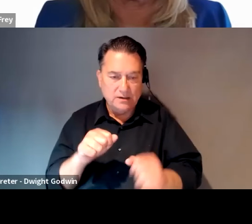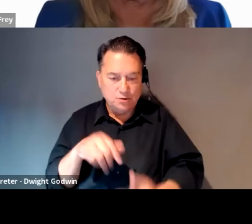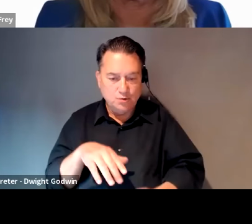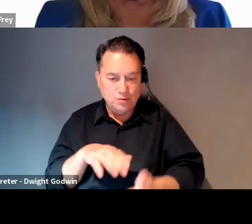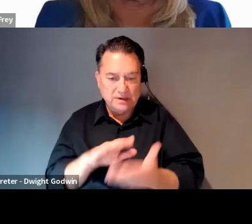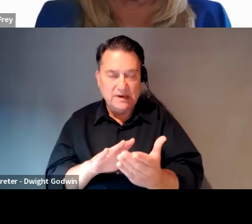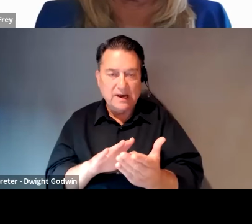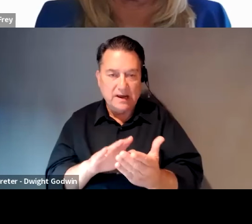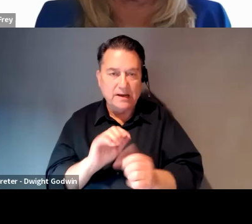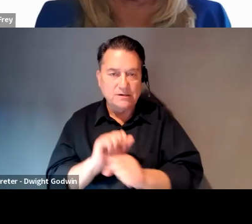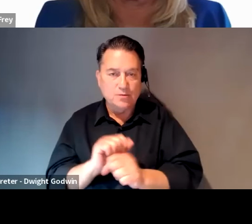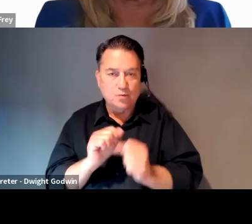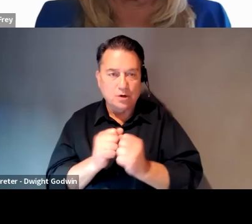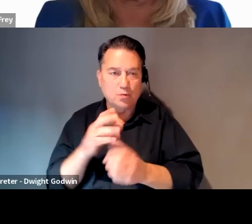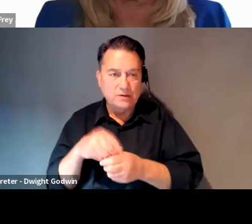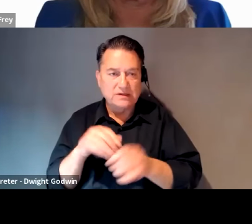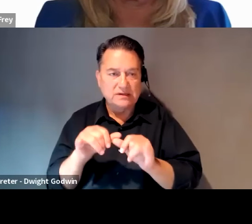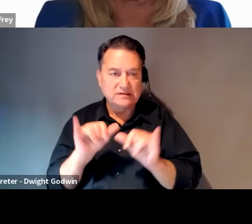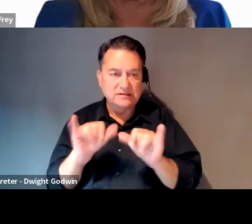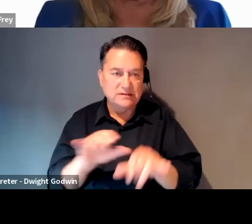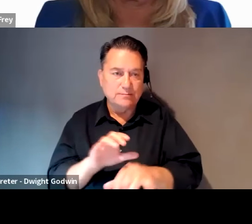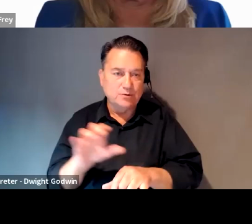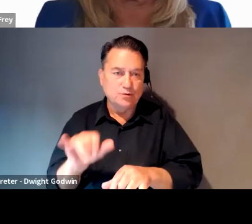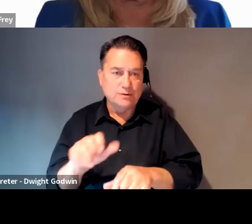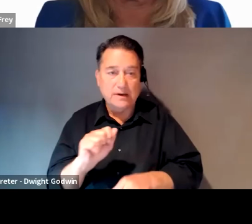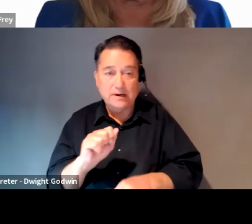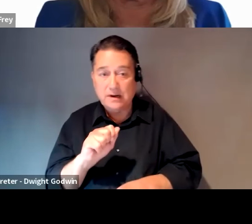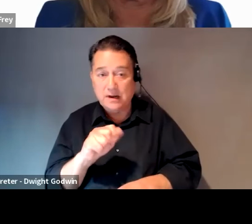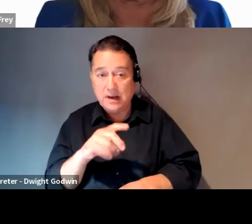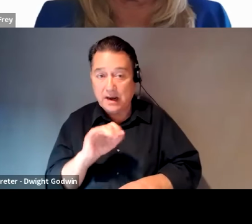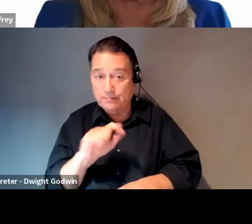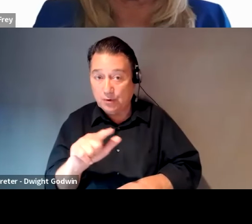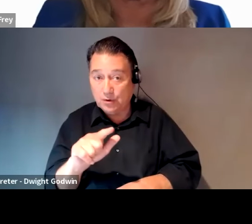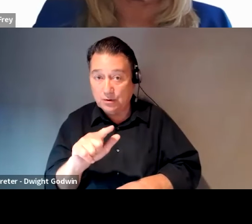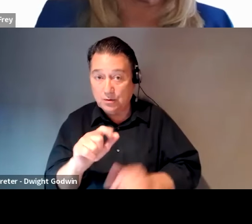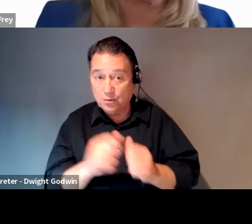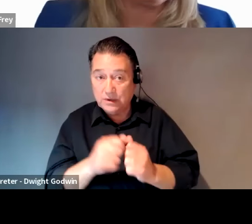and work within our systems to do that. And so, April, with that last words of advice,